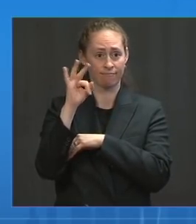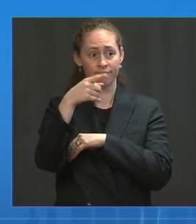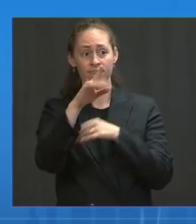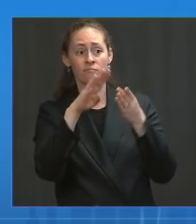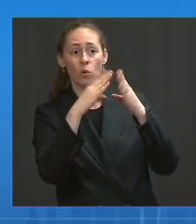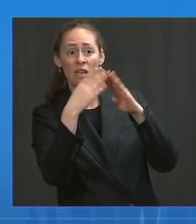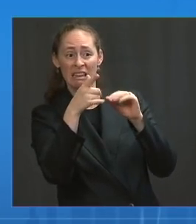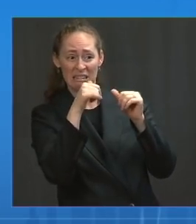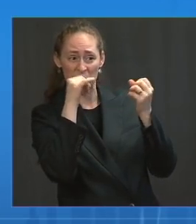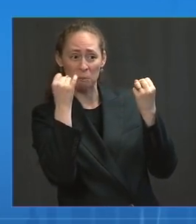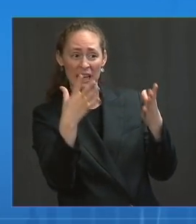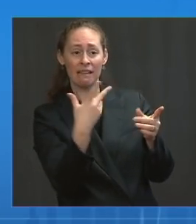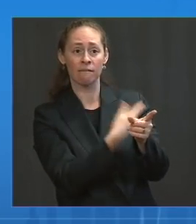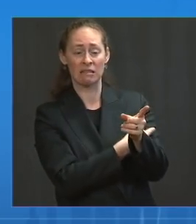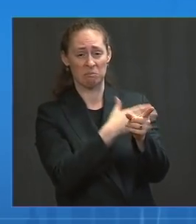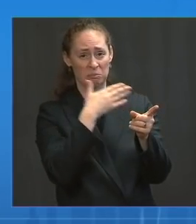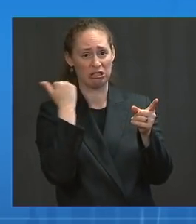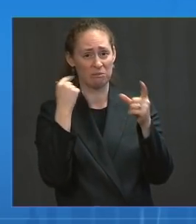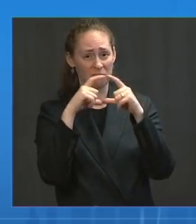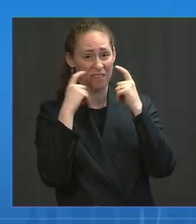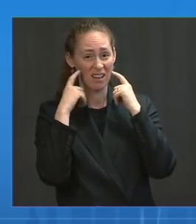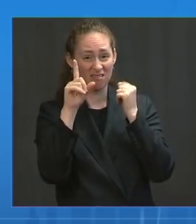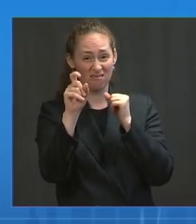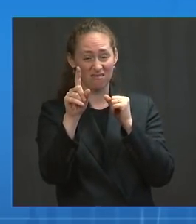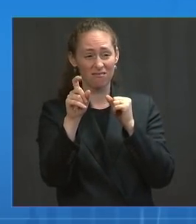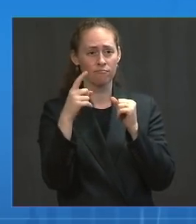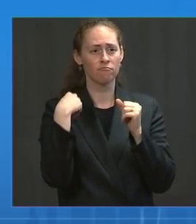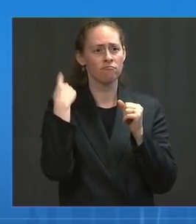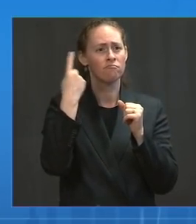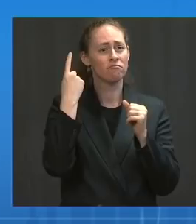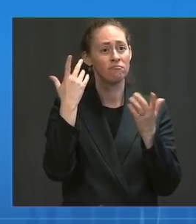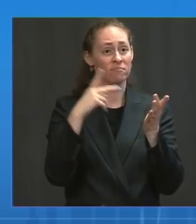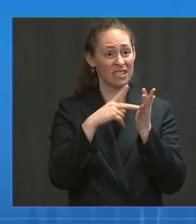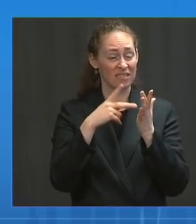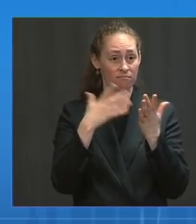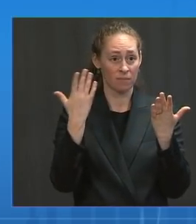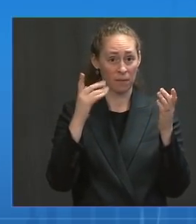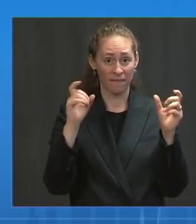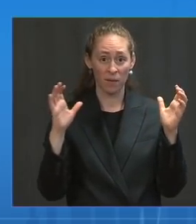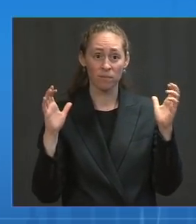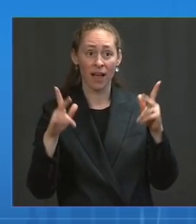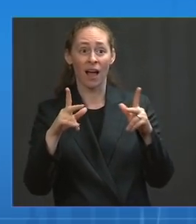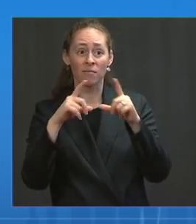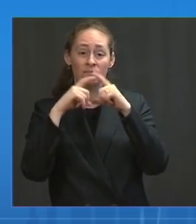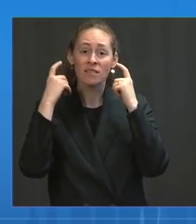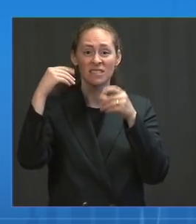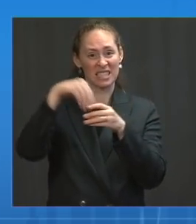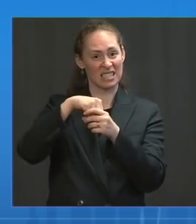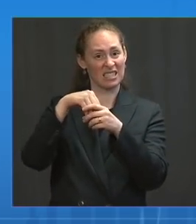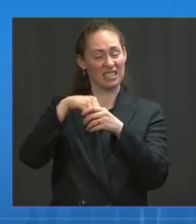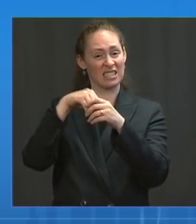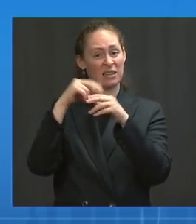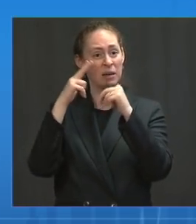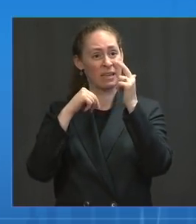And is there any sort of thinking that we might have to go back to wearing masks indoors in the fall of things getting worse?